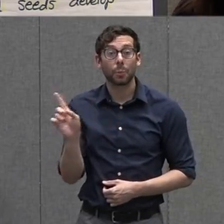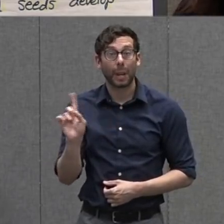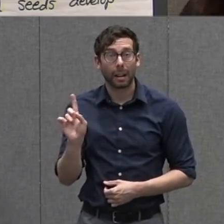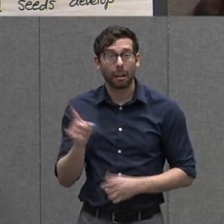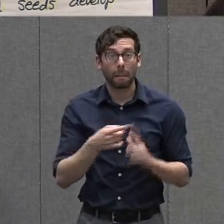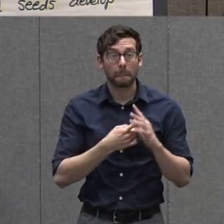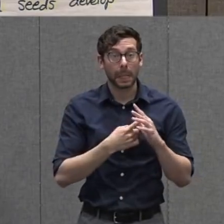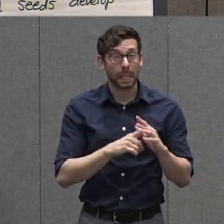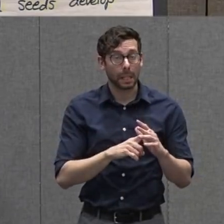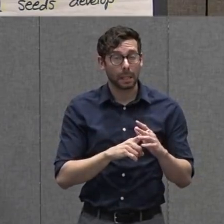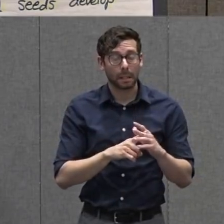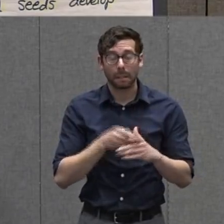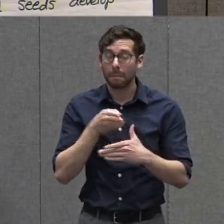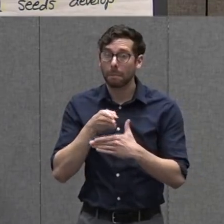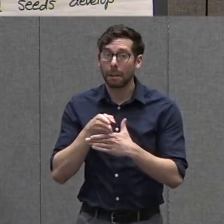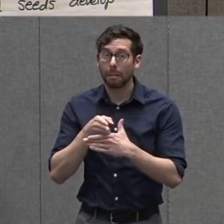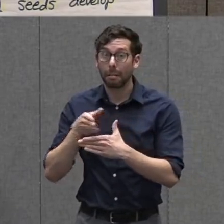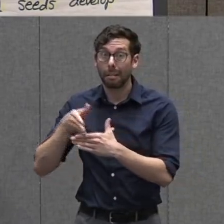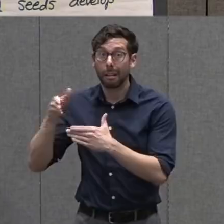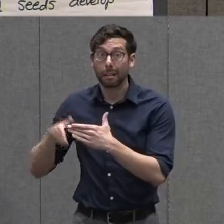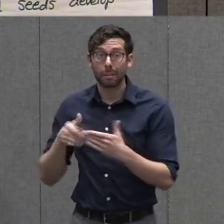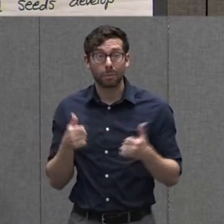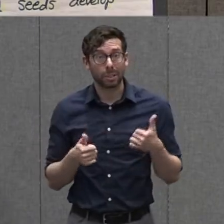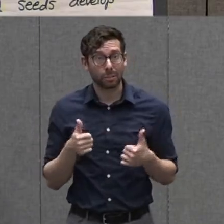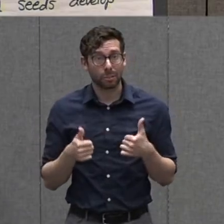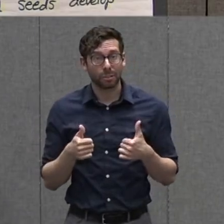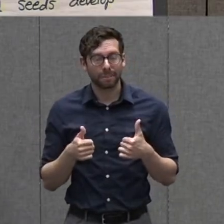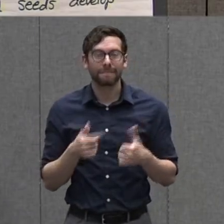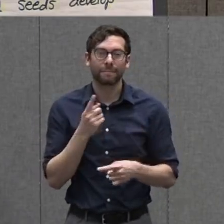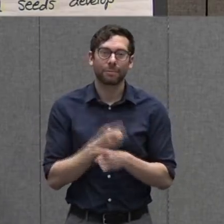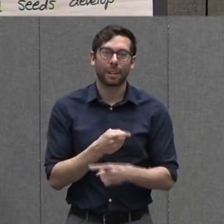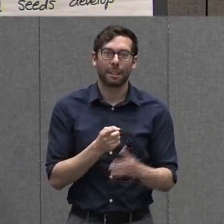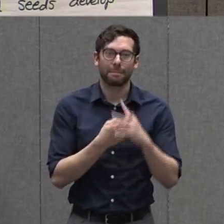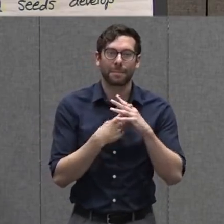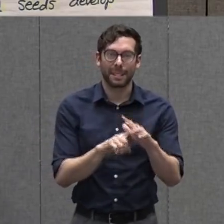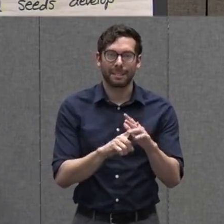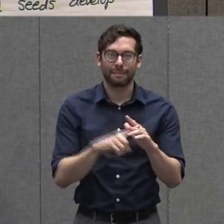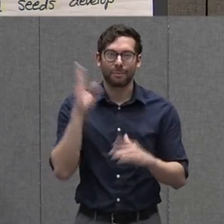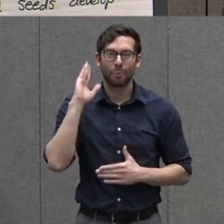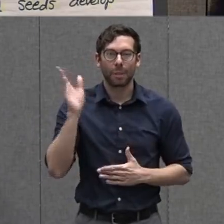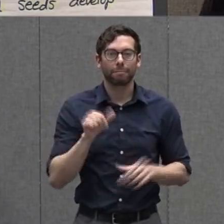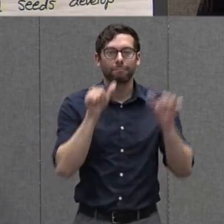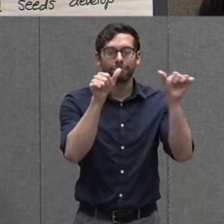So I'm going to add that to my Beginning category. And you can do the same.